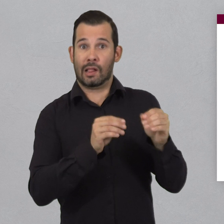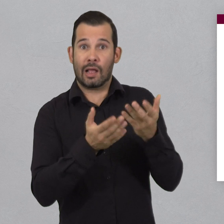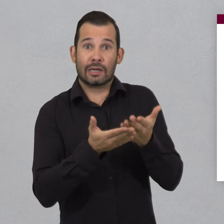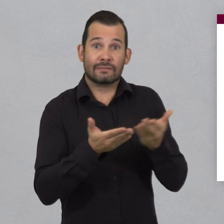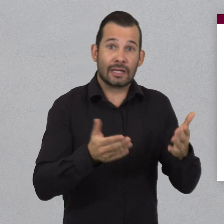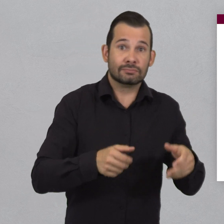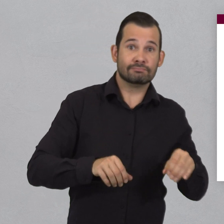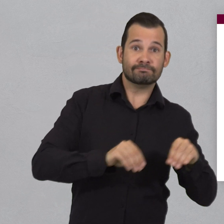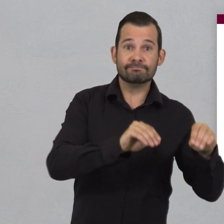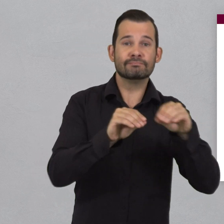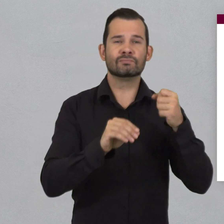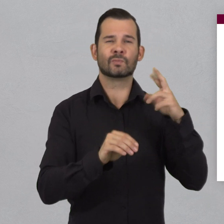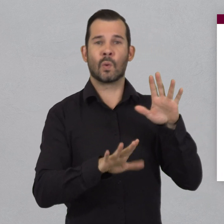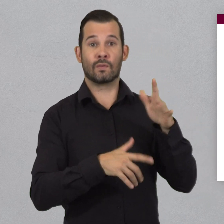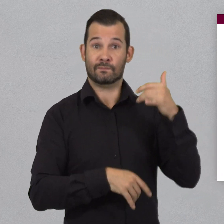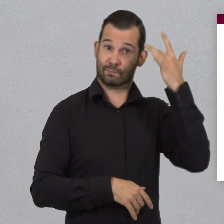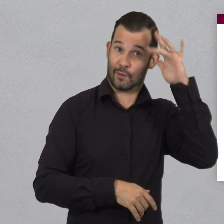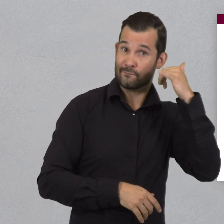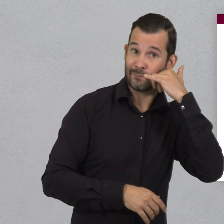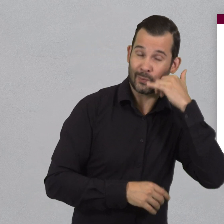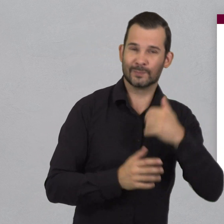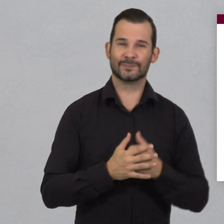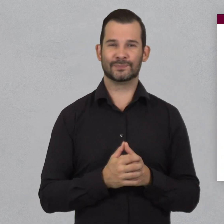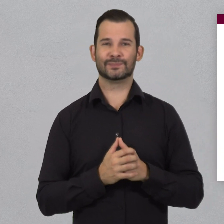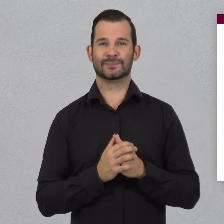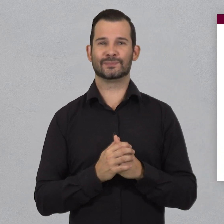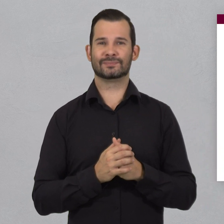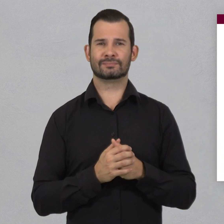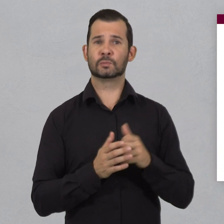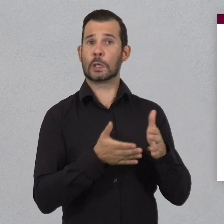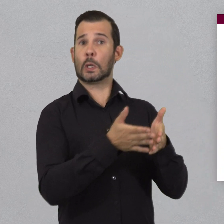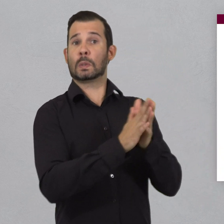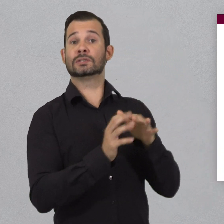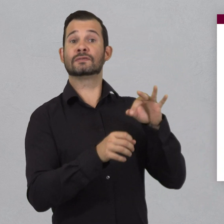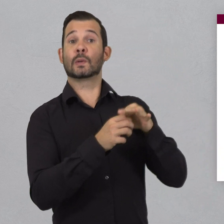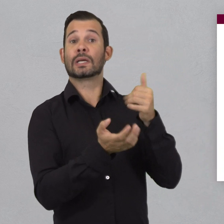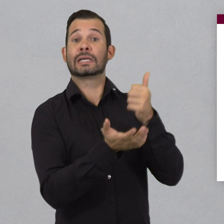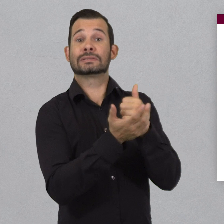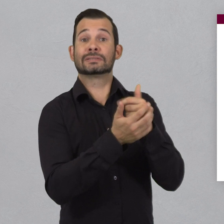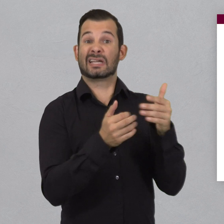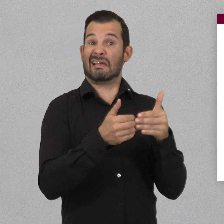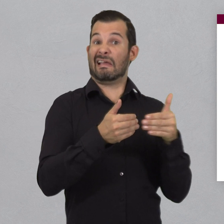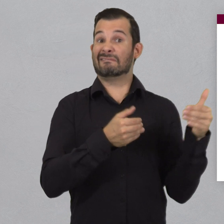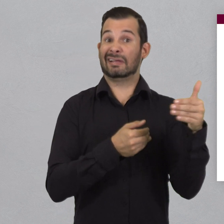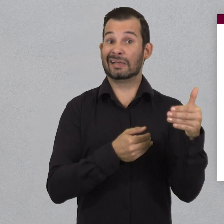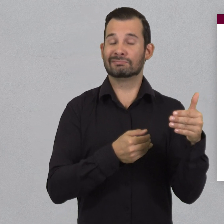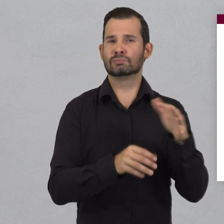such as a mobile device or smartphone. To request voting assistance in advance,